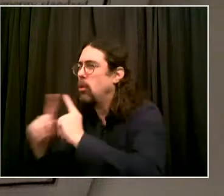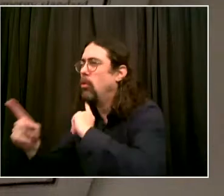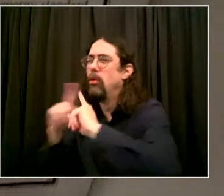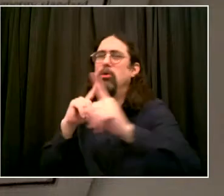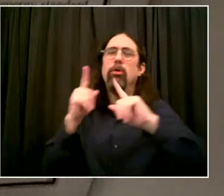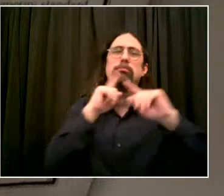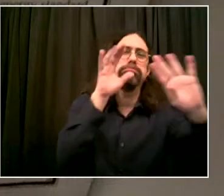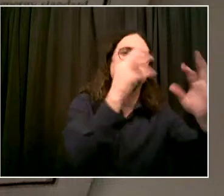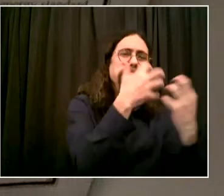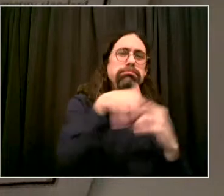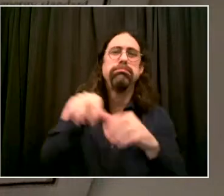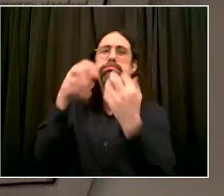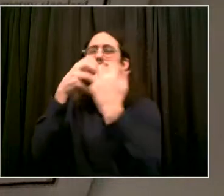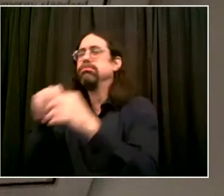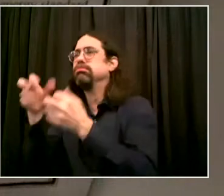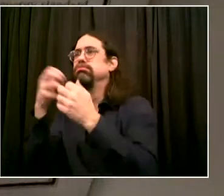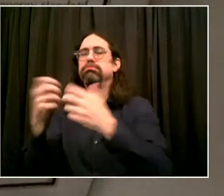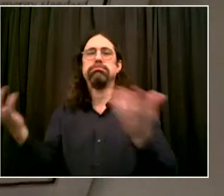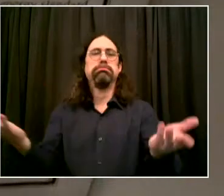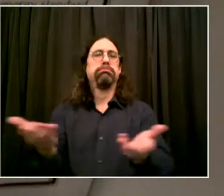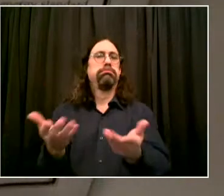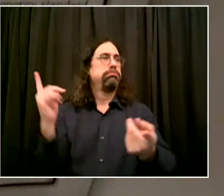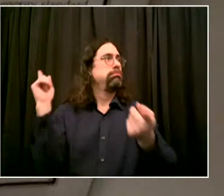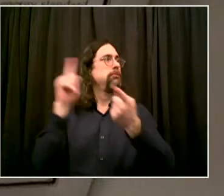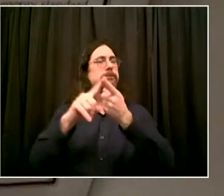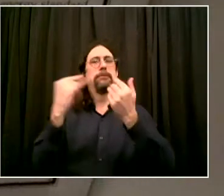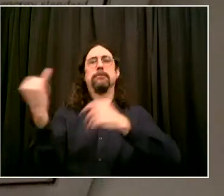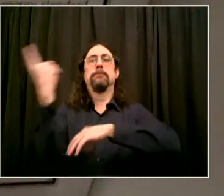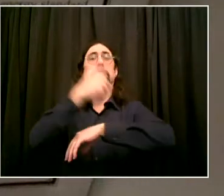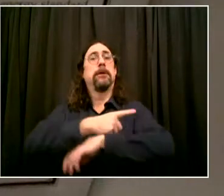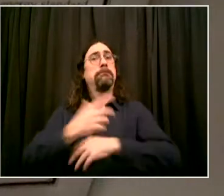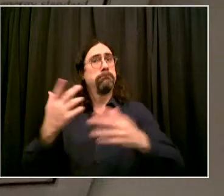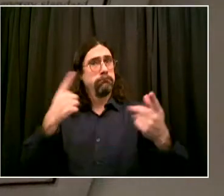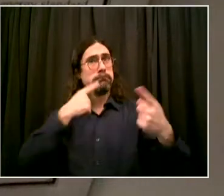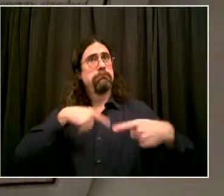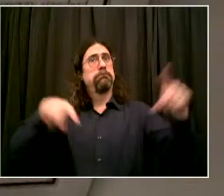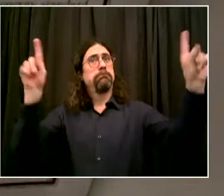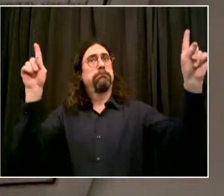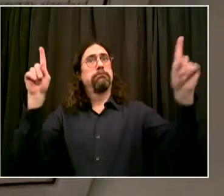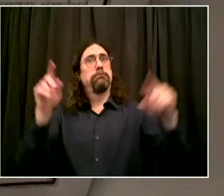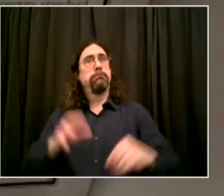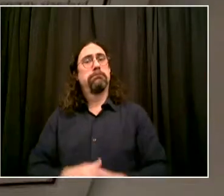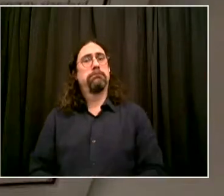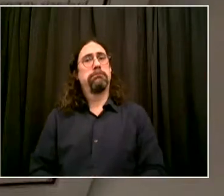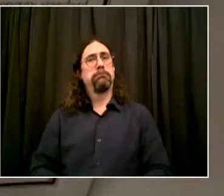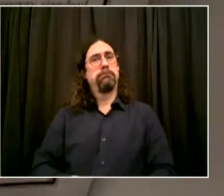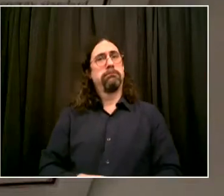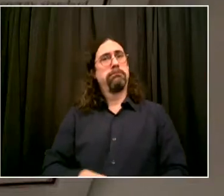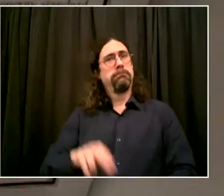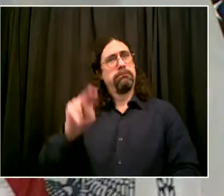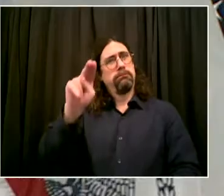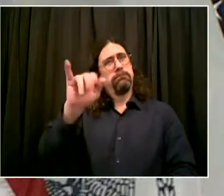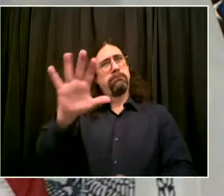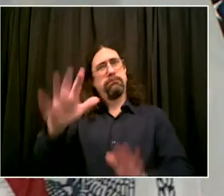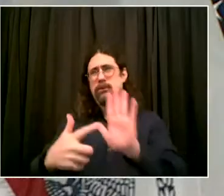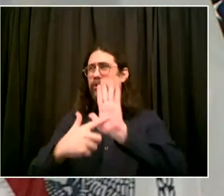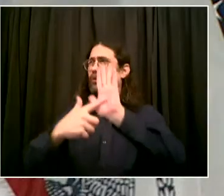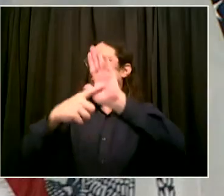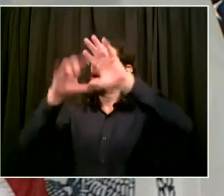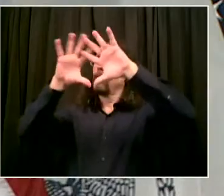GRATEFUL JUST TO